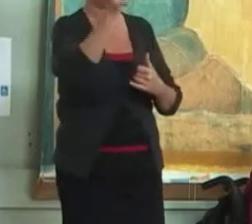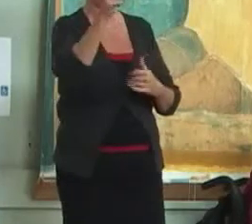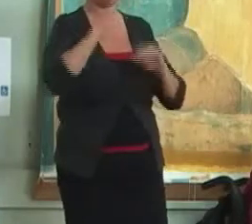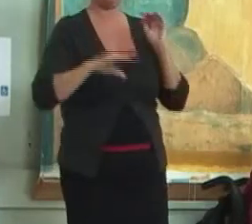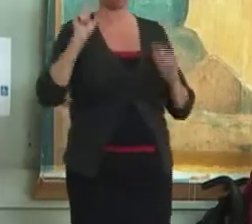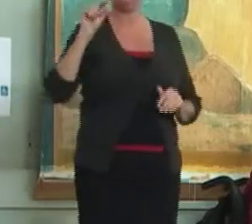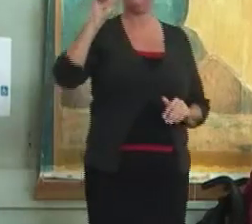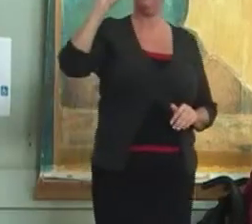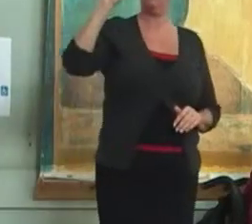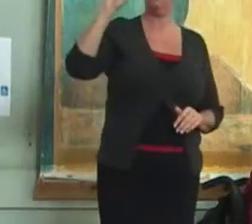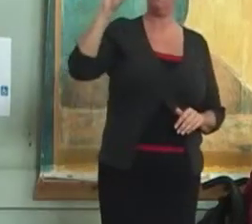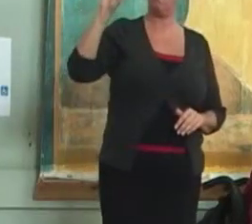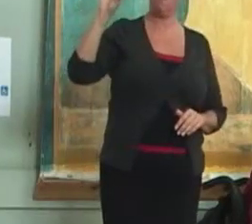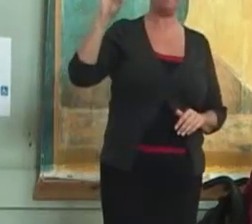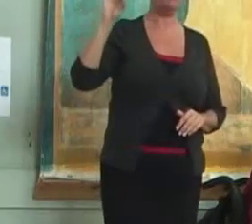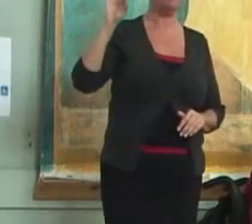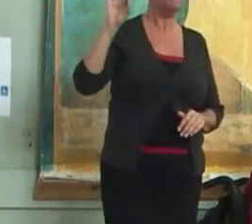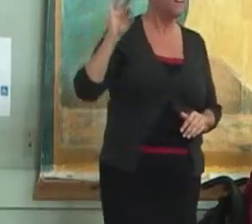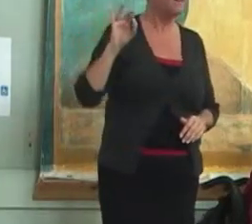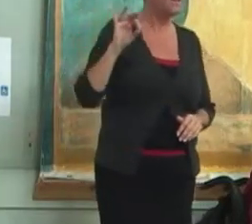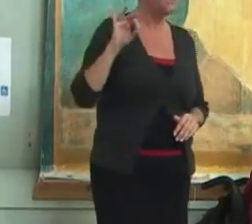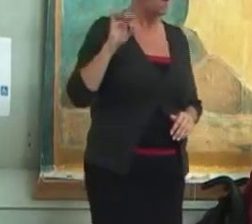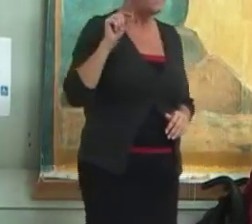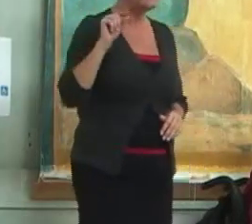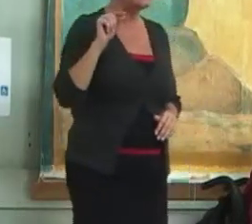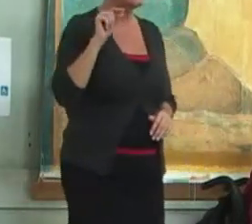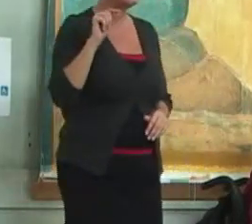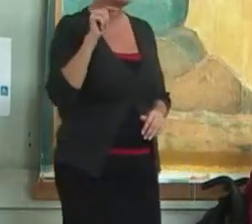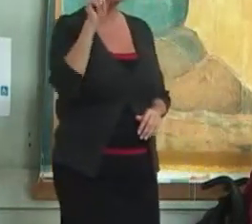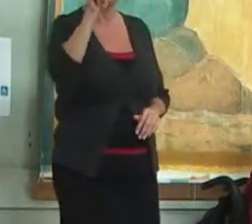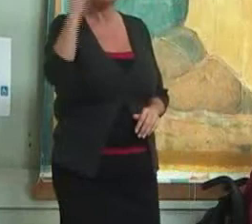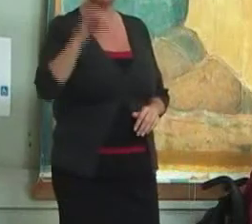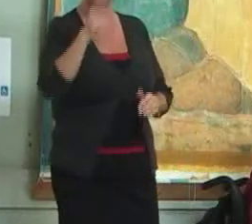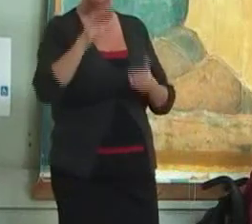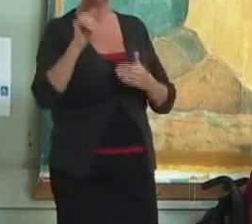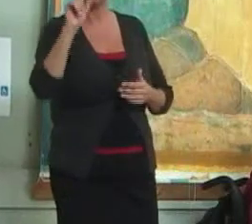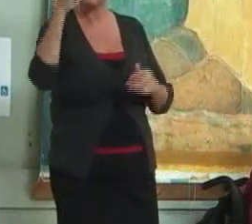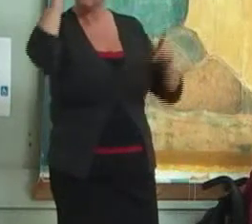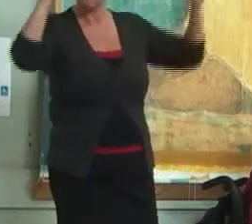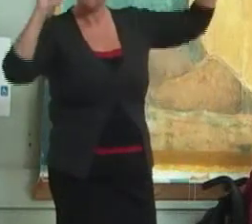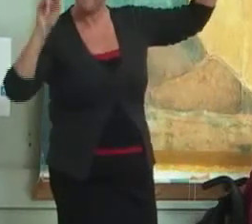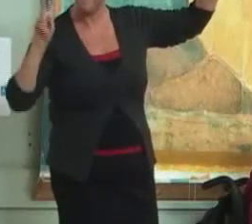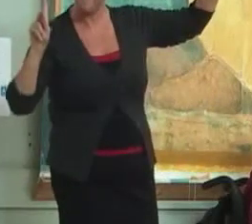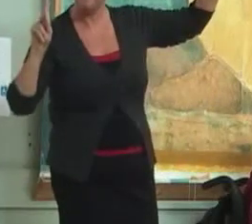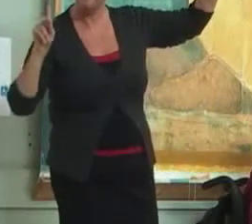And that will be $2 Billion more next year, and so forth. So, therefore, you know, I as a mayor